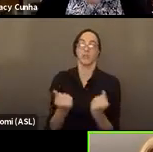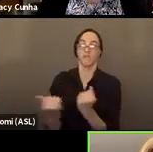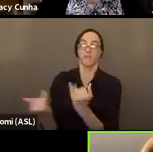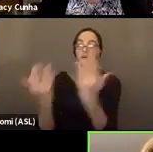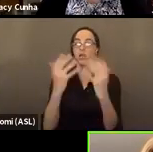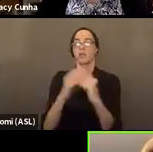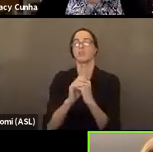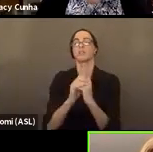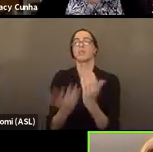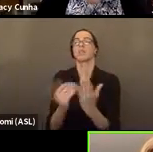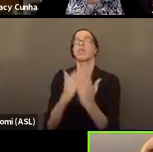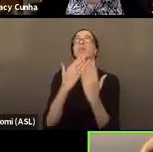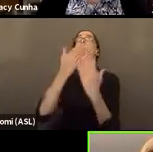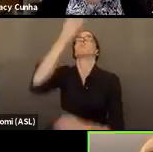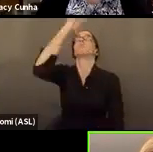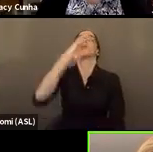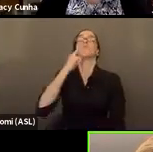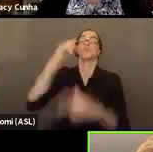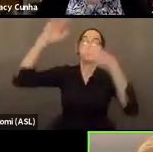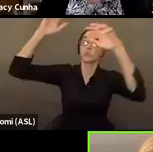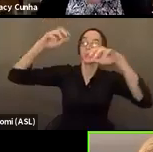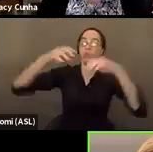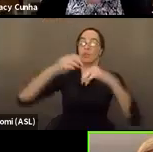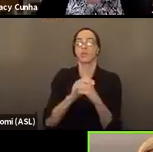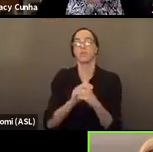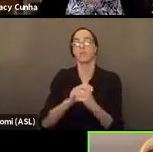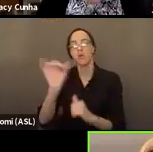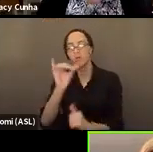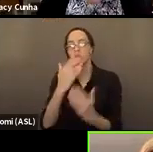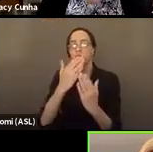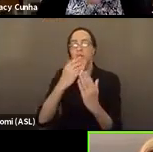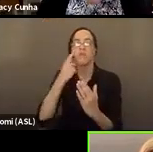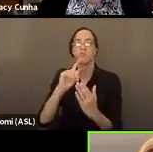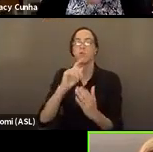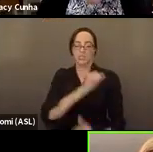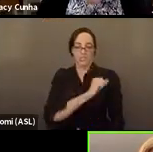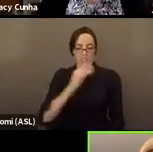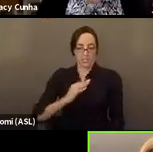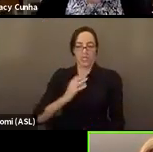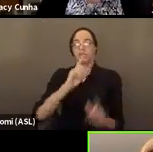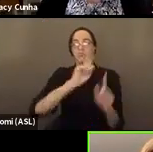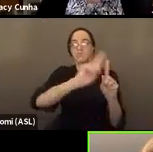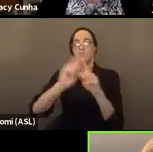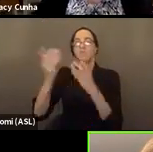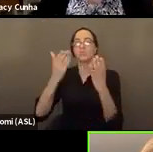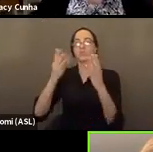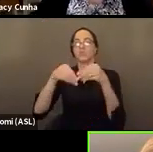and also service providers that have really come together to work on these really tough issues